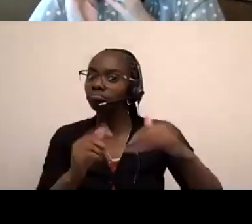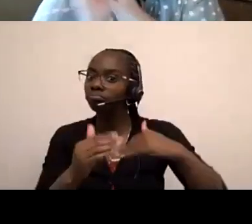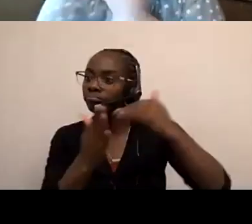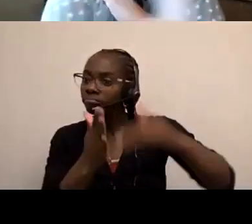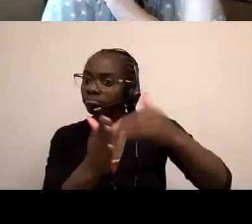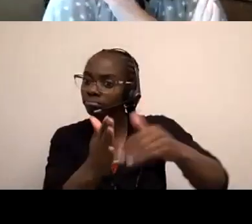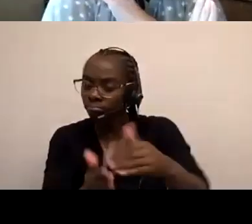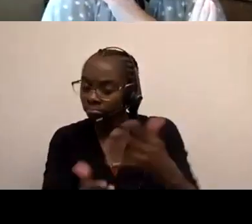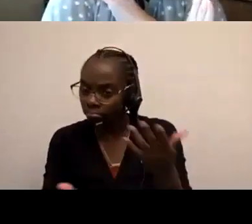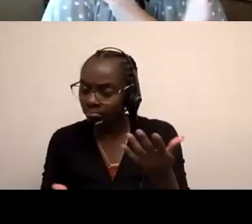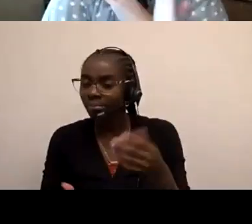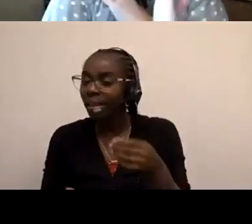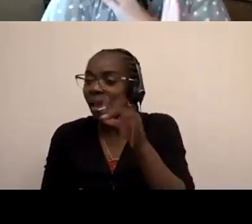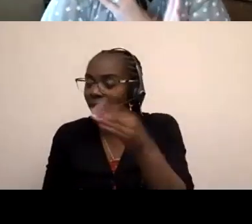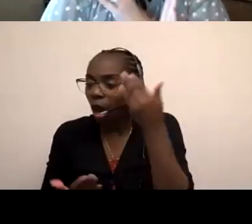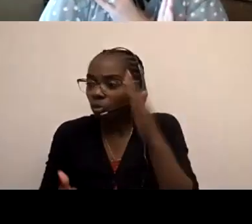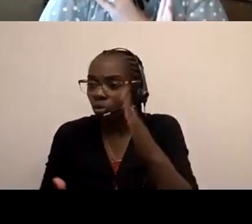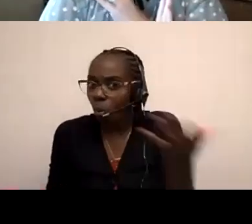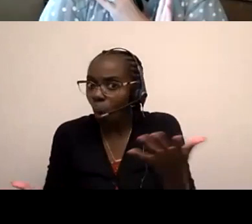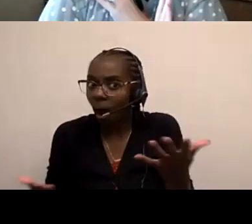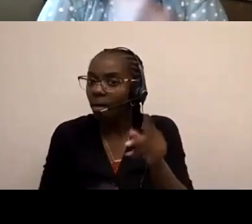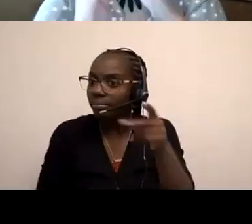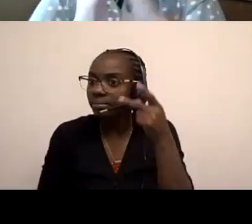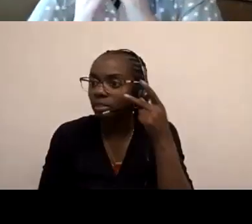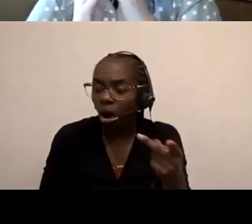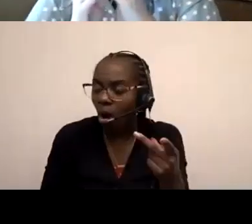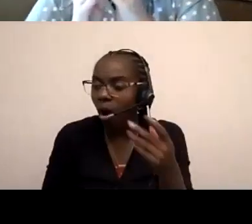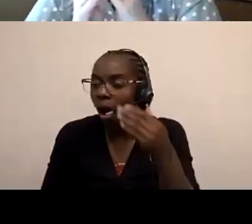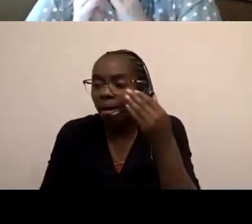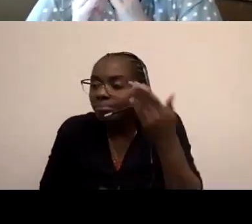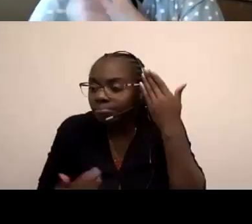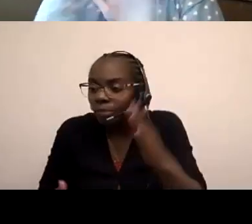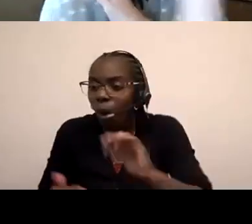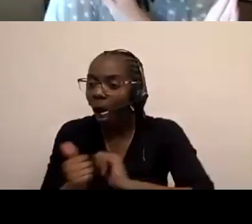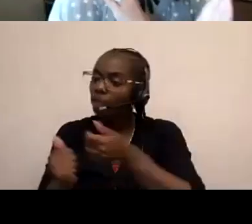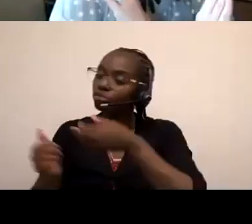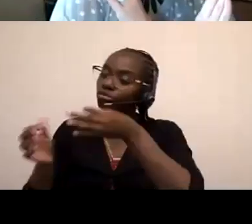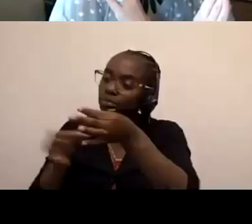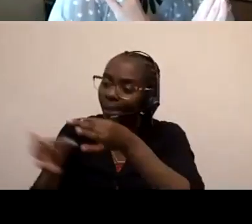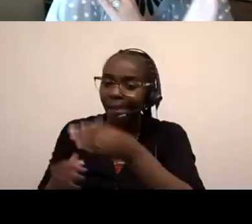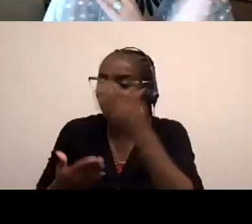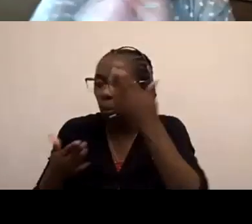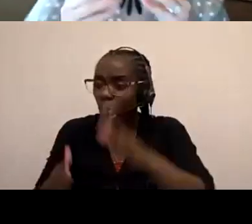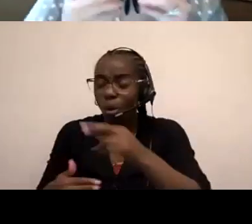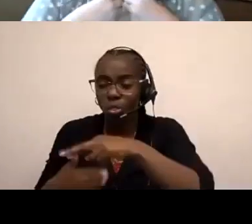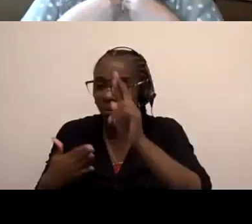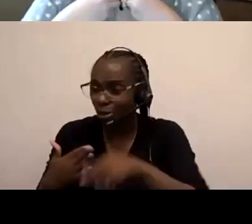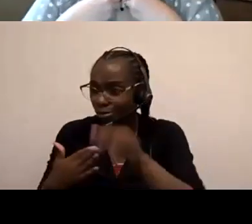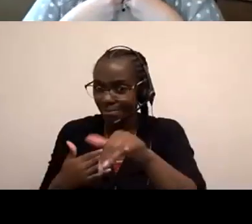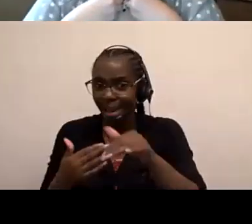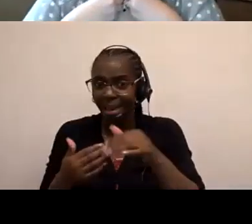I MAY NOT REALIZE WHAT HAPPENS IS A RESULT OF WHAT THEY SAW. IT'S IMPORTANT FOR ME TO